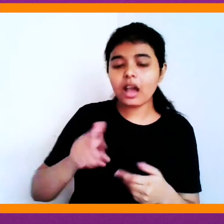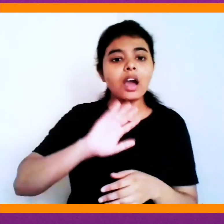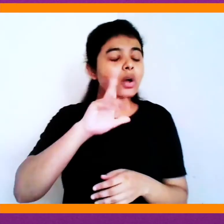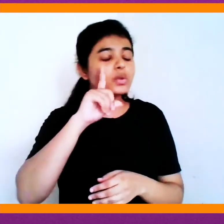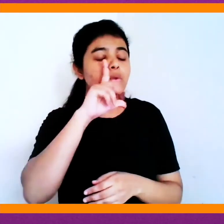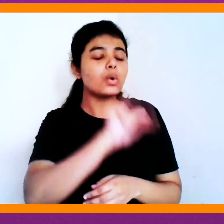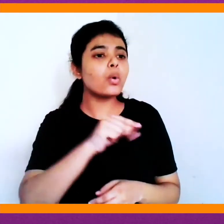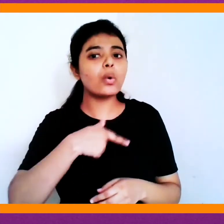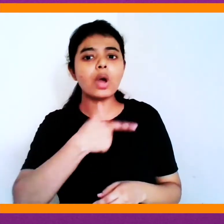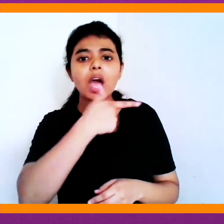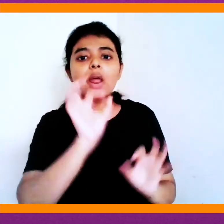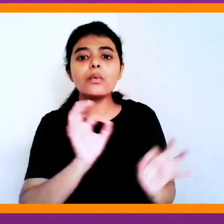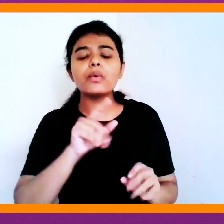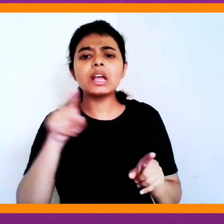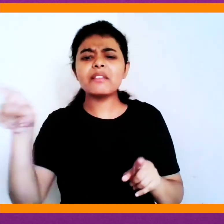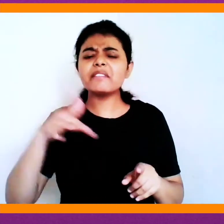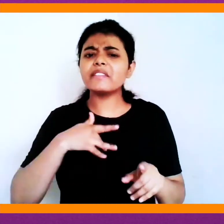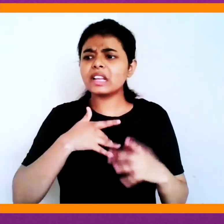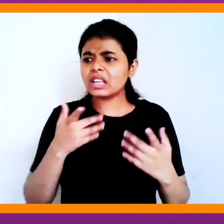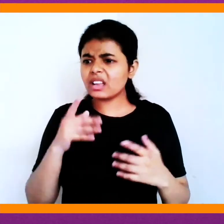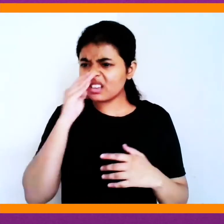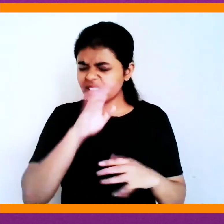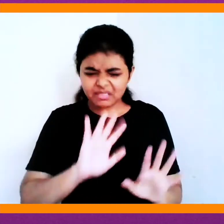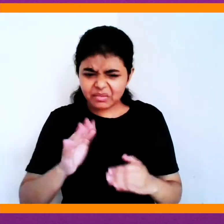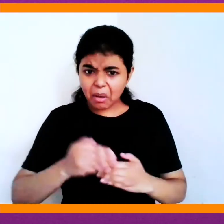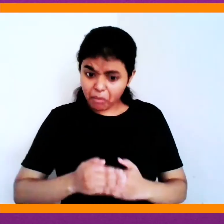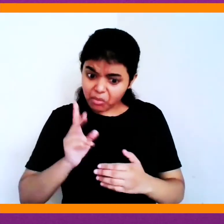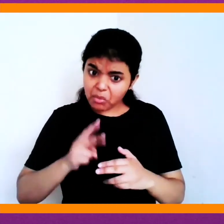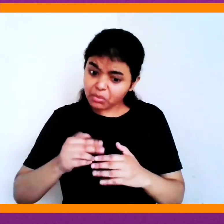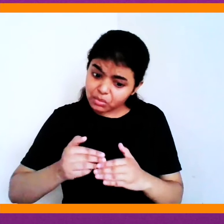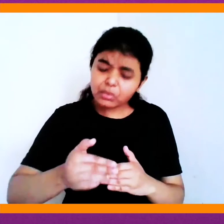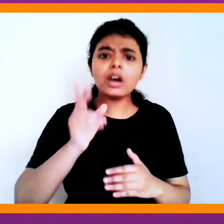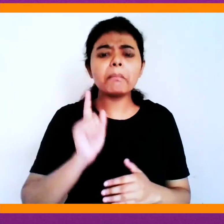gets a sense of guilt and shame which is why when you speak to your families most people will never